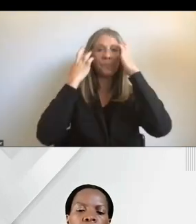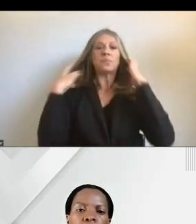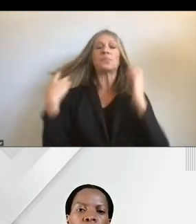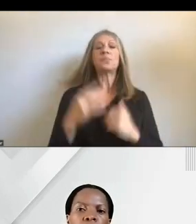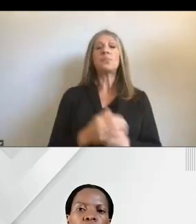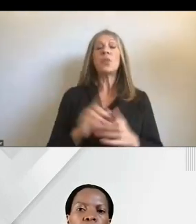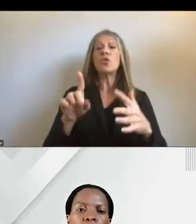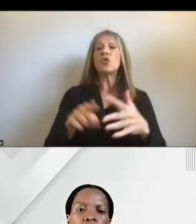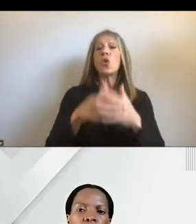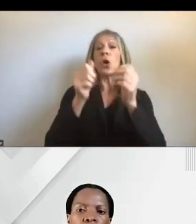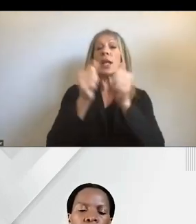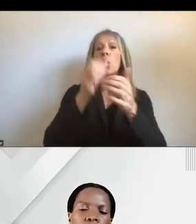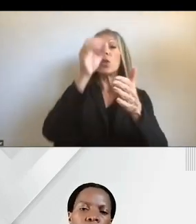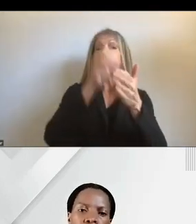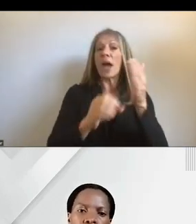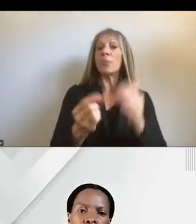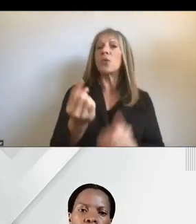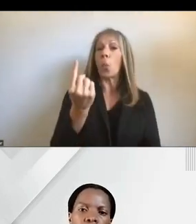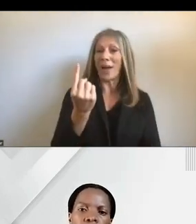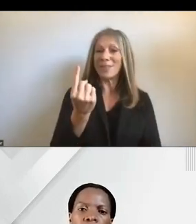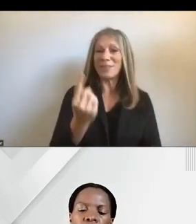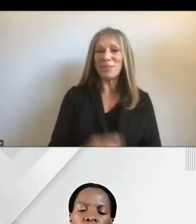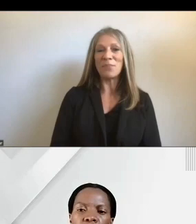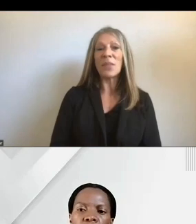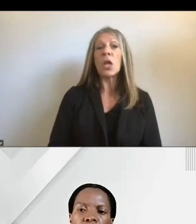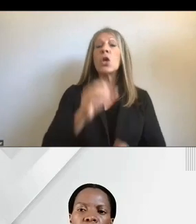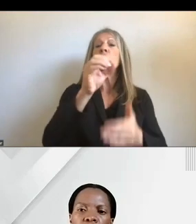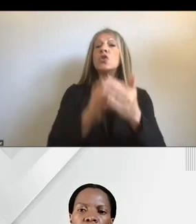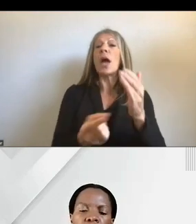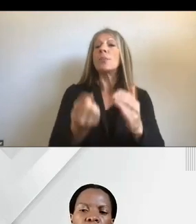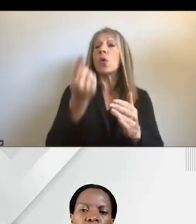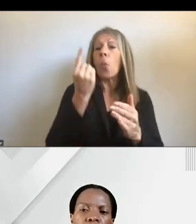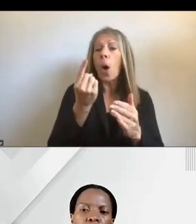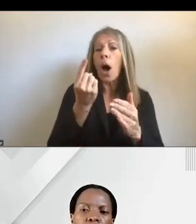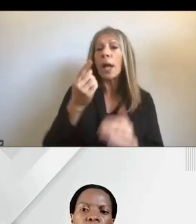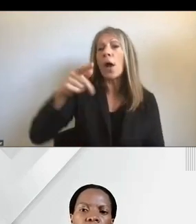Starting with chapter 1. Chapter 1 of the Public Right-of-Way Accessibility